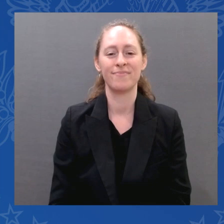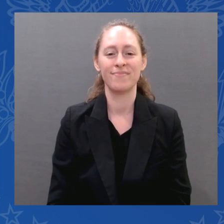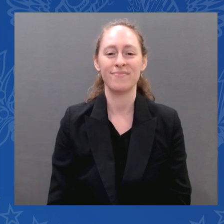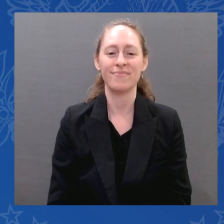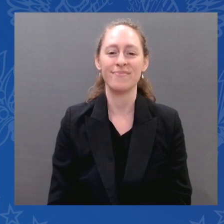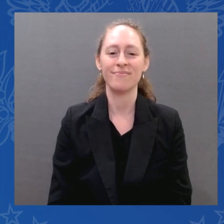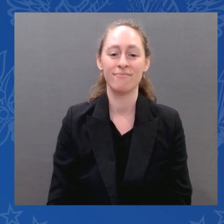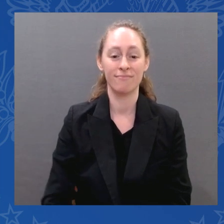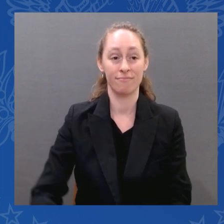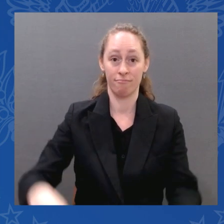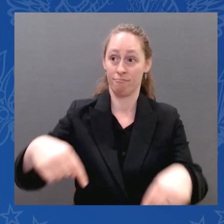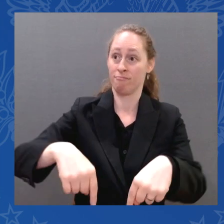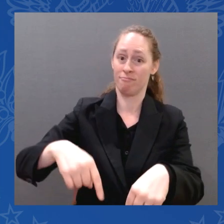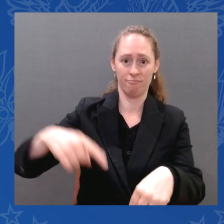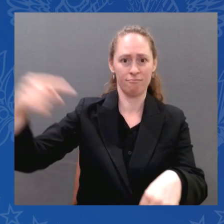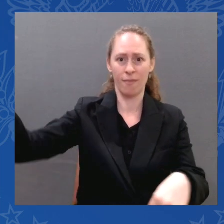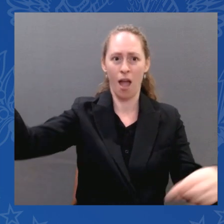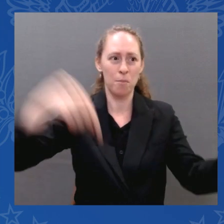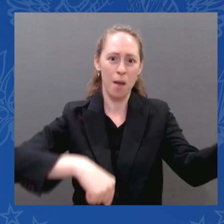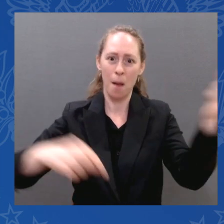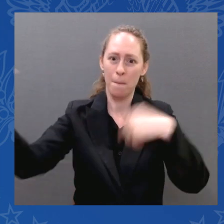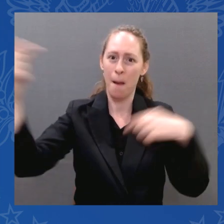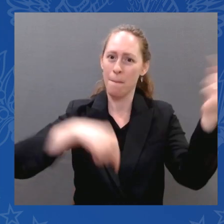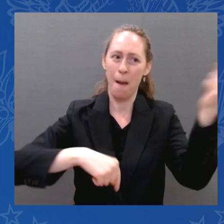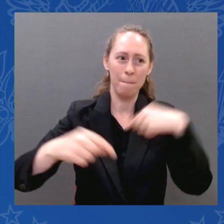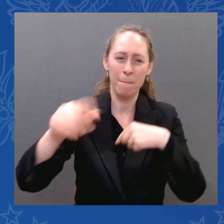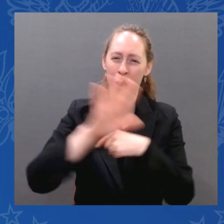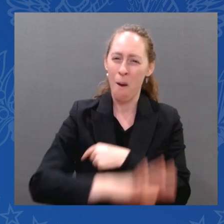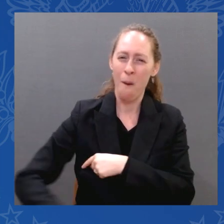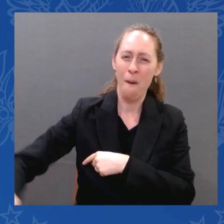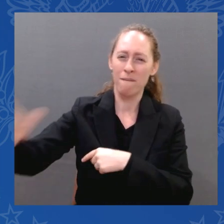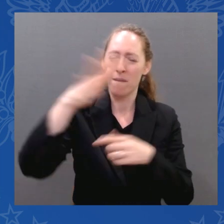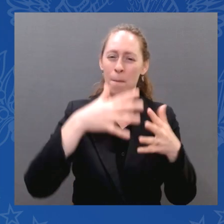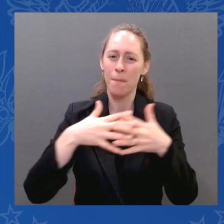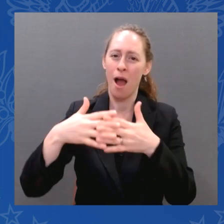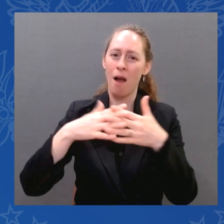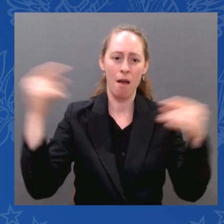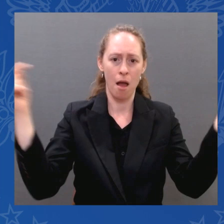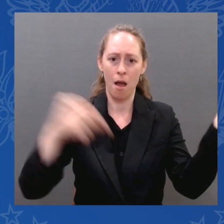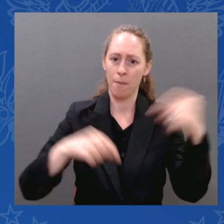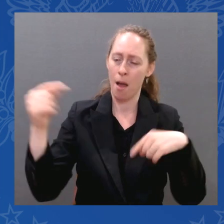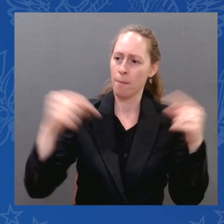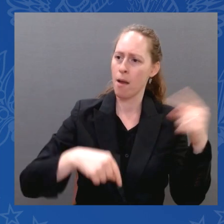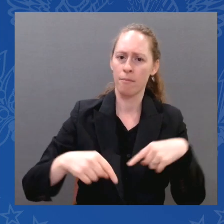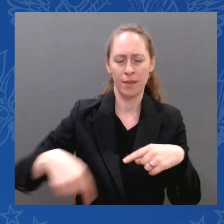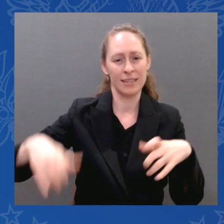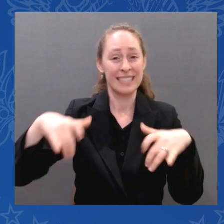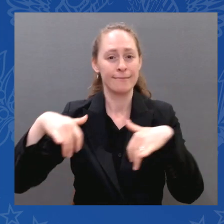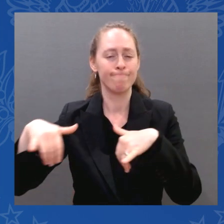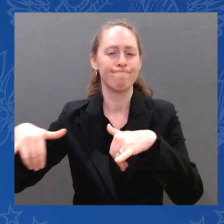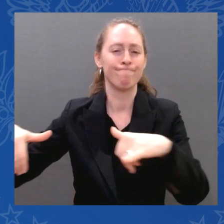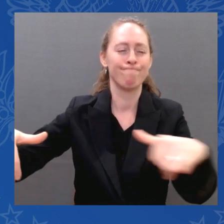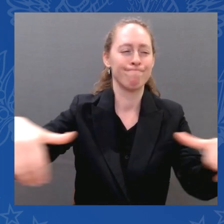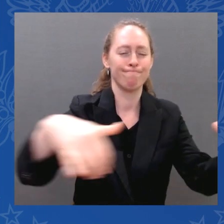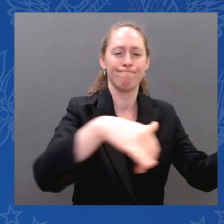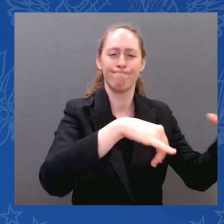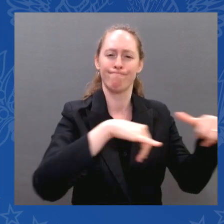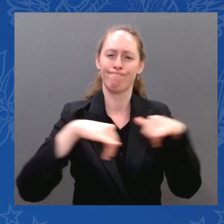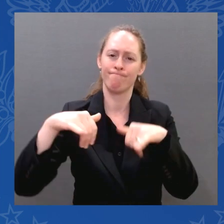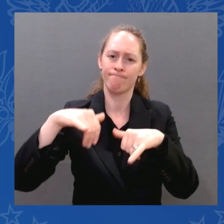all bounded by a common sense of duty, honor, service, resilience, courage, optimism, and a remarkable group of people.